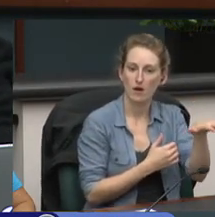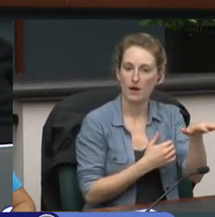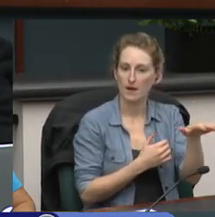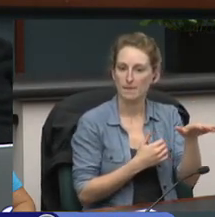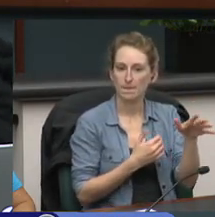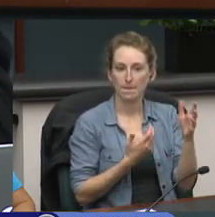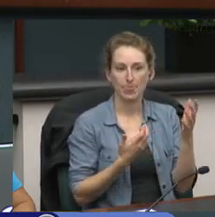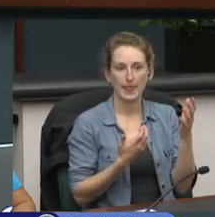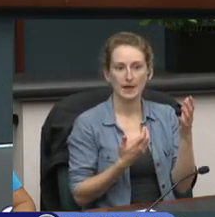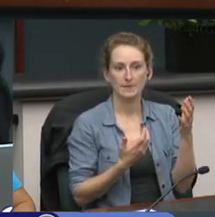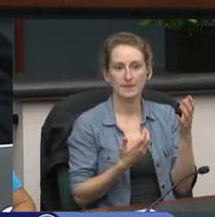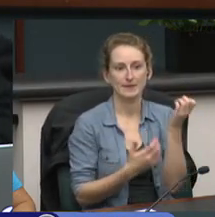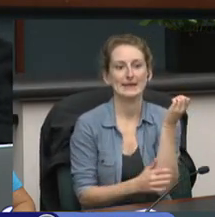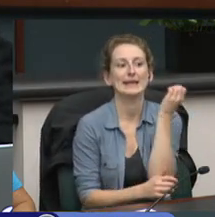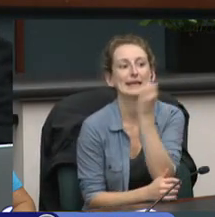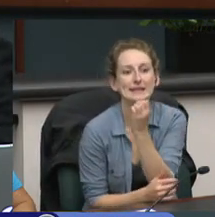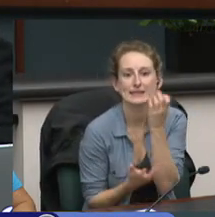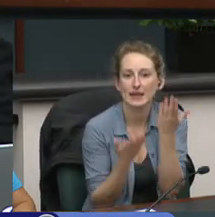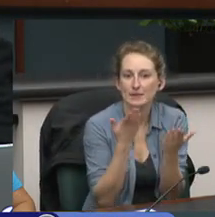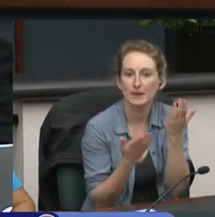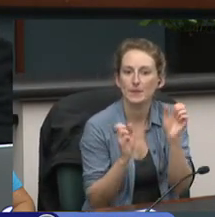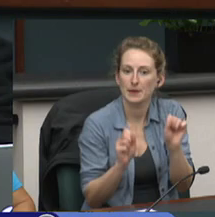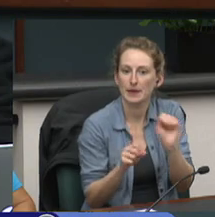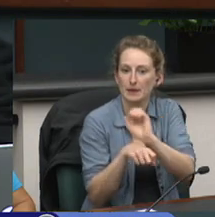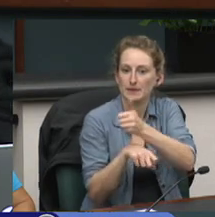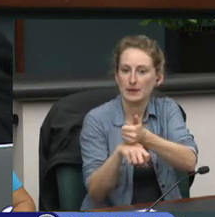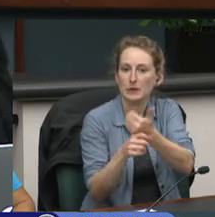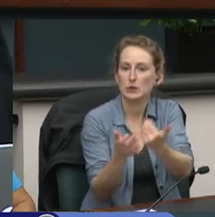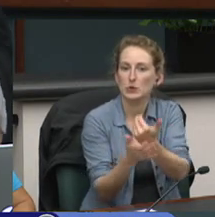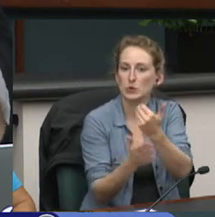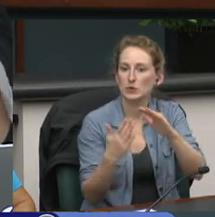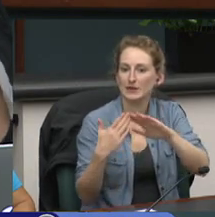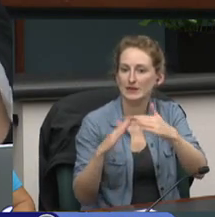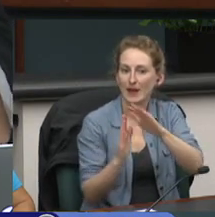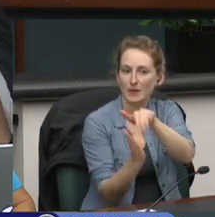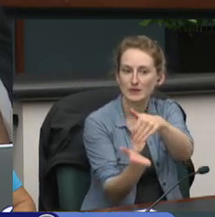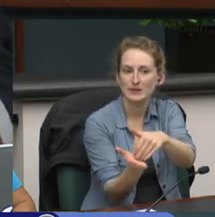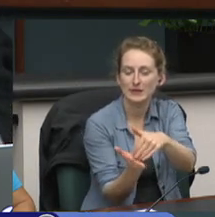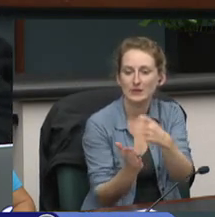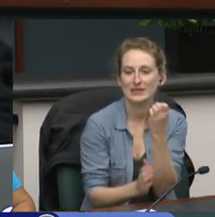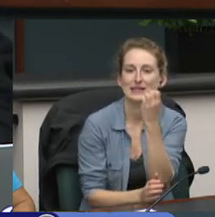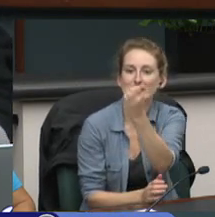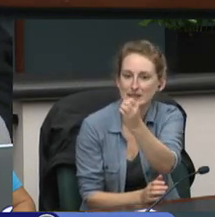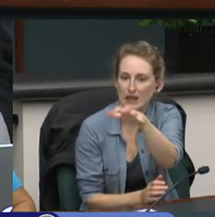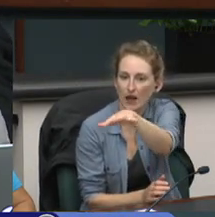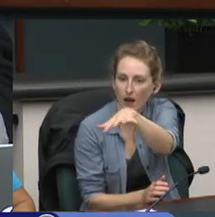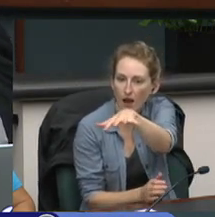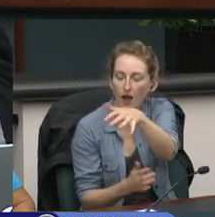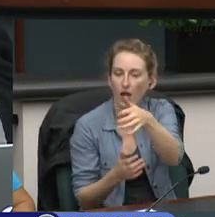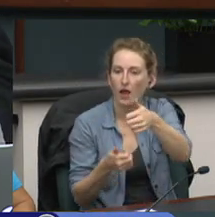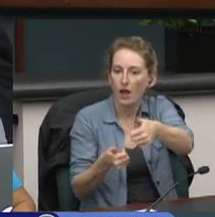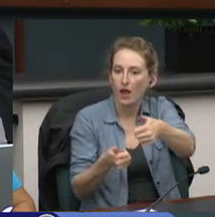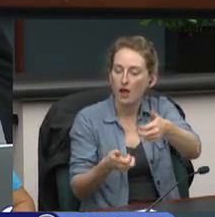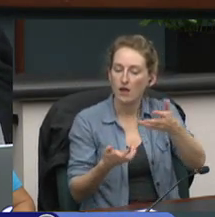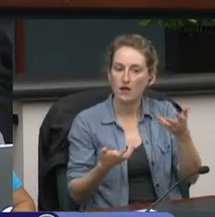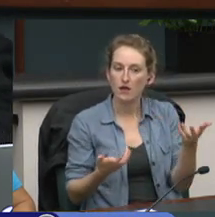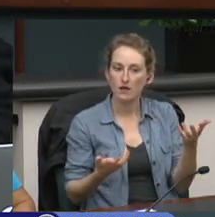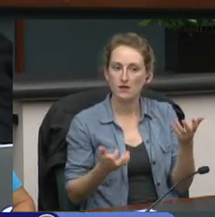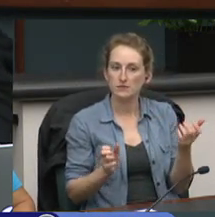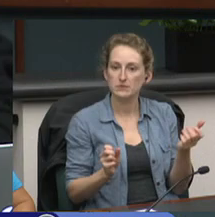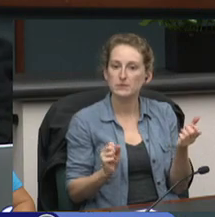East by creating a new town center out there again that can be seeded started